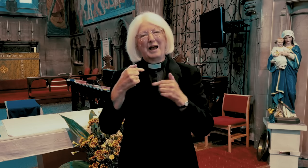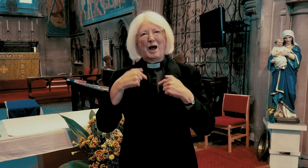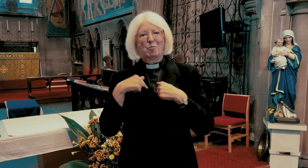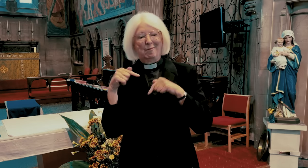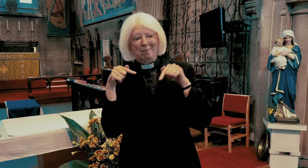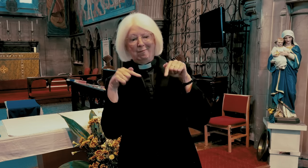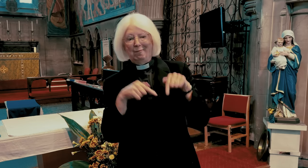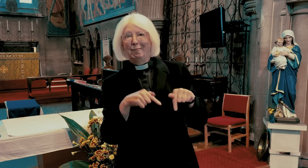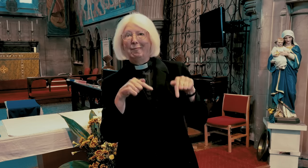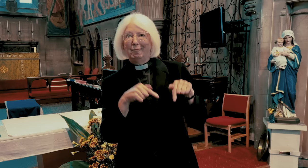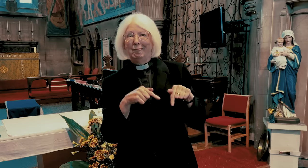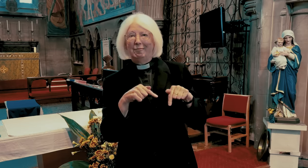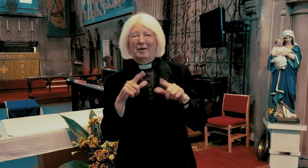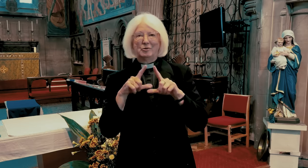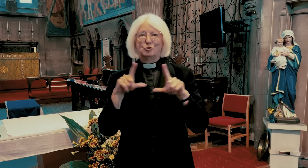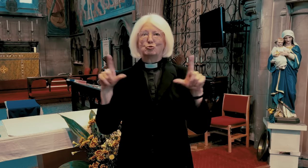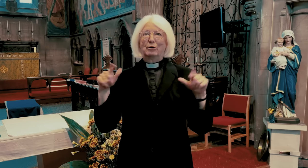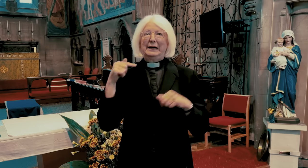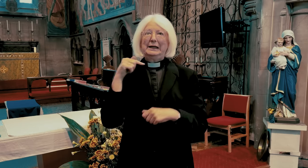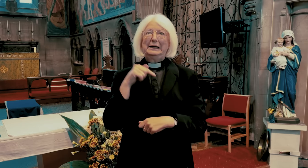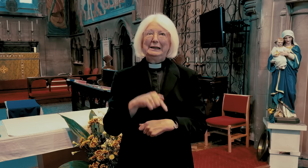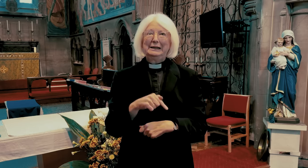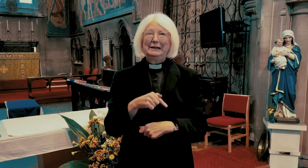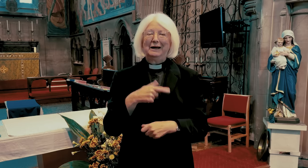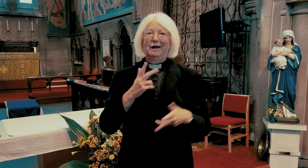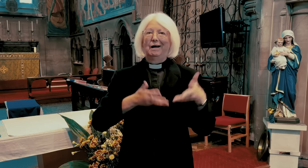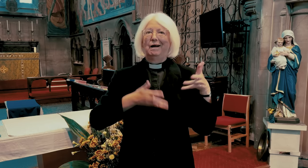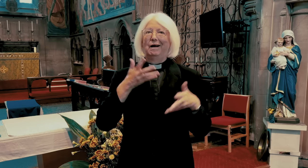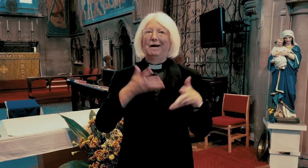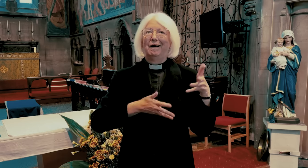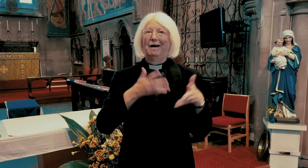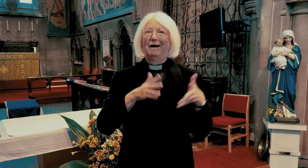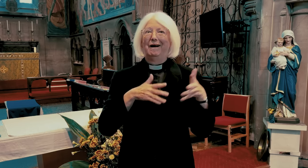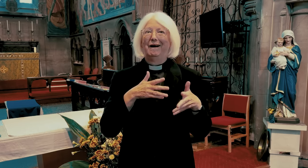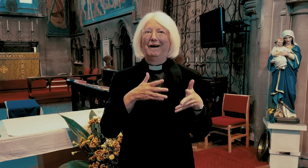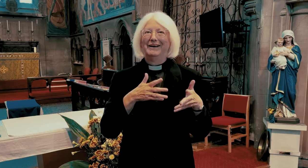I'm down in the bottom right-hand corner of your screen translating into BSL.